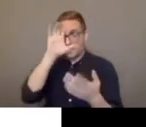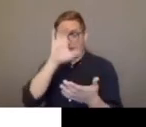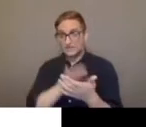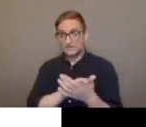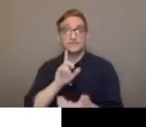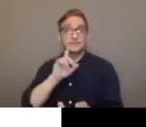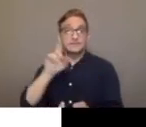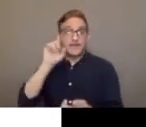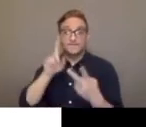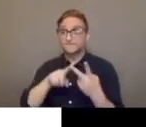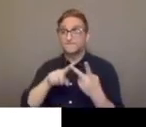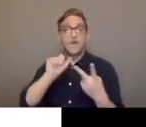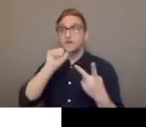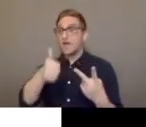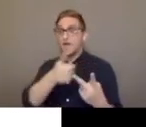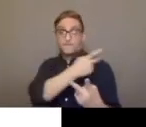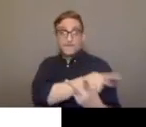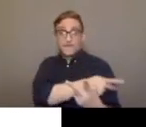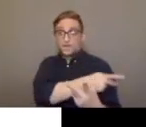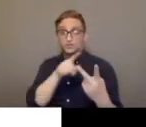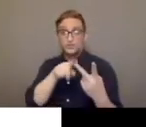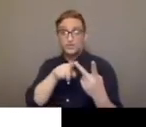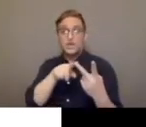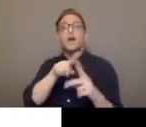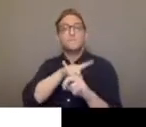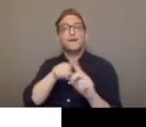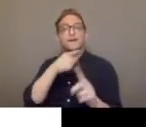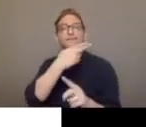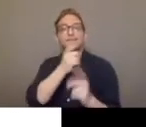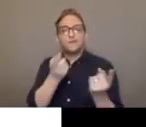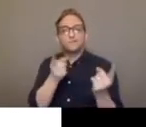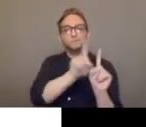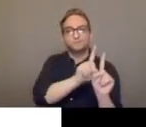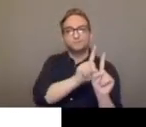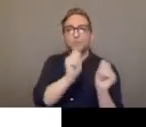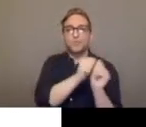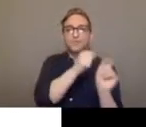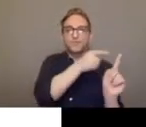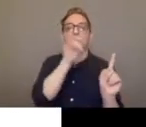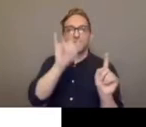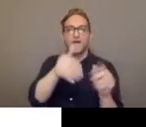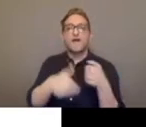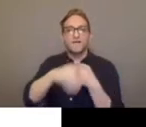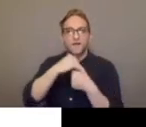not the patient but he would be considered a companion under the ADA, that is required